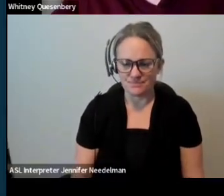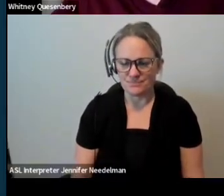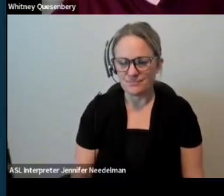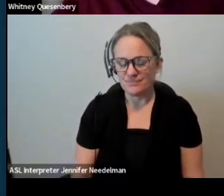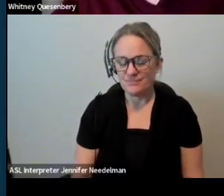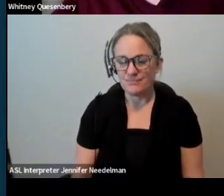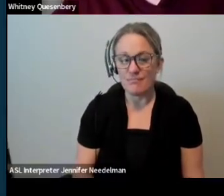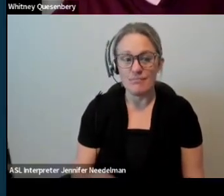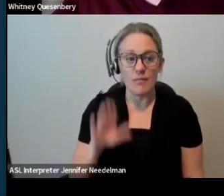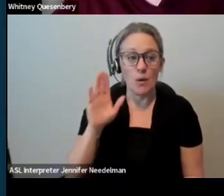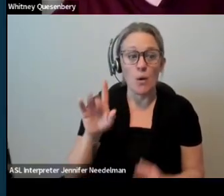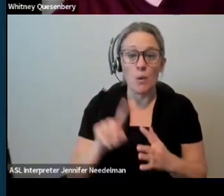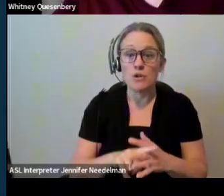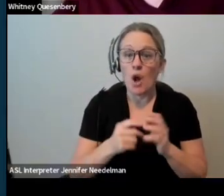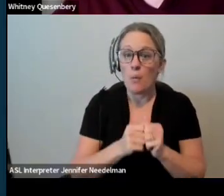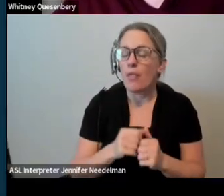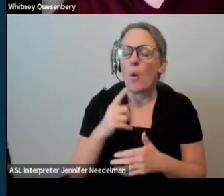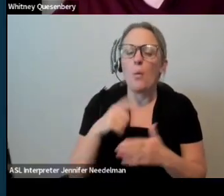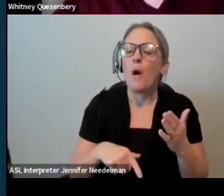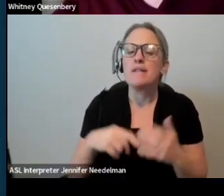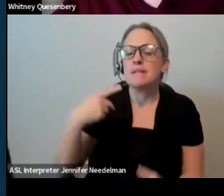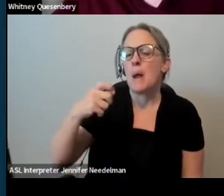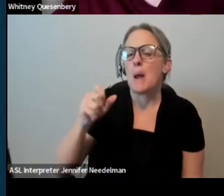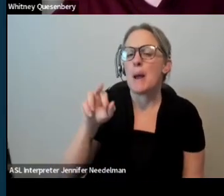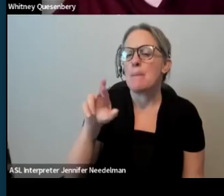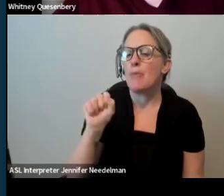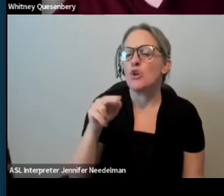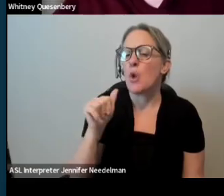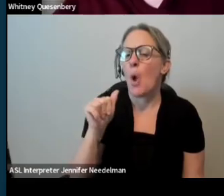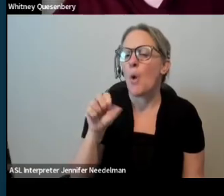So we'll start with what are personas and what are they good for?